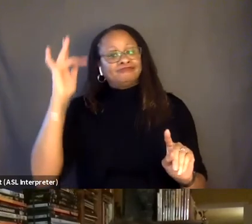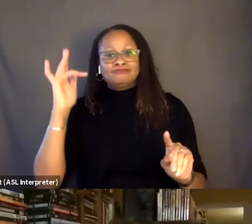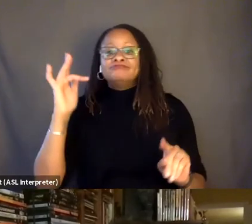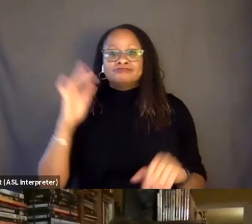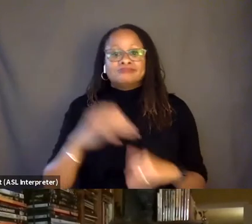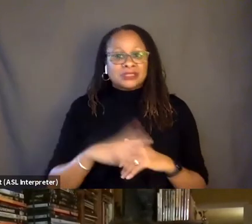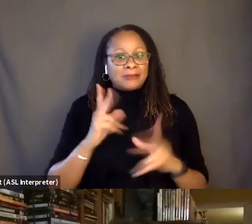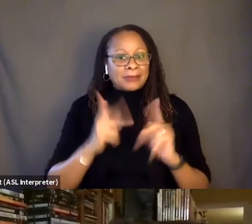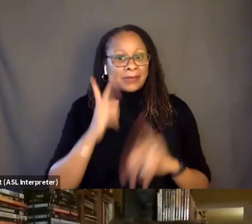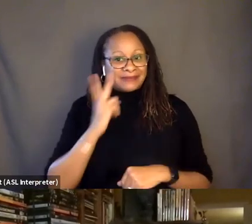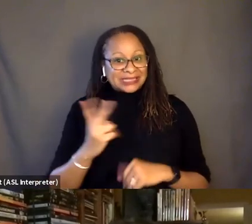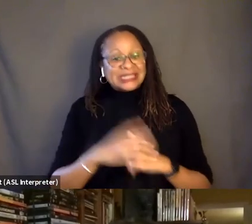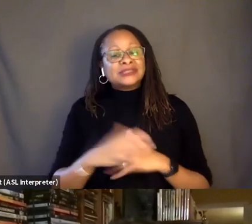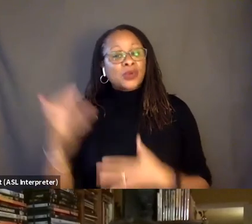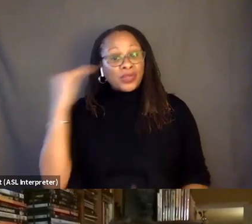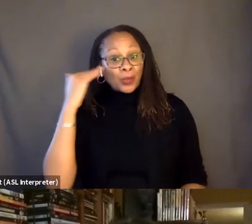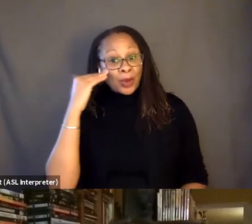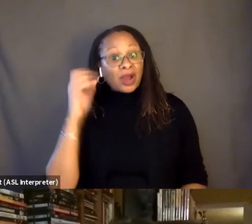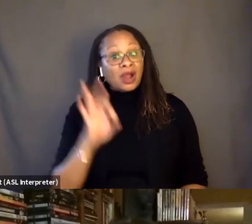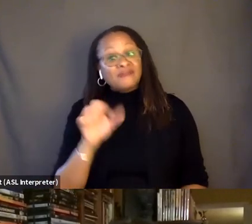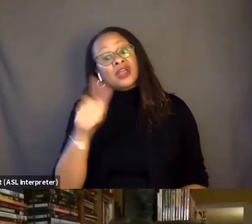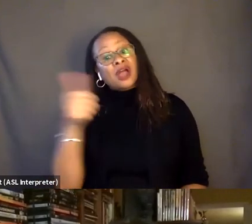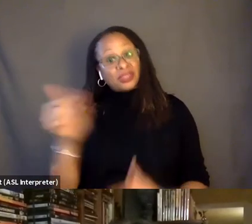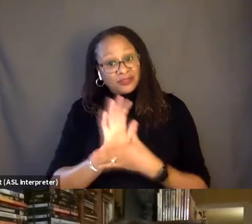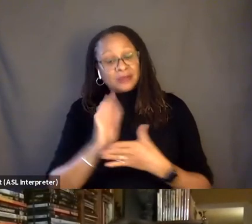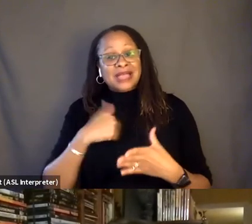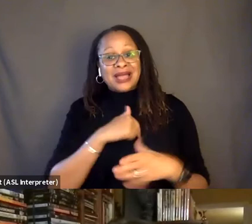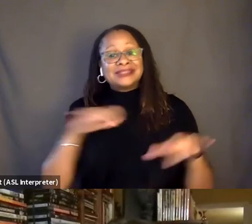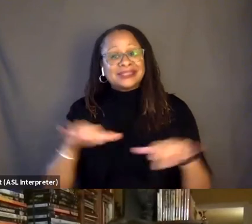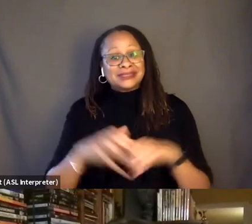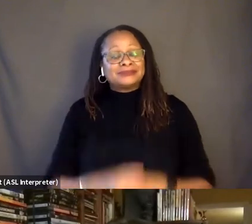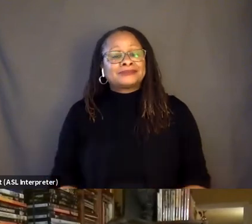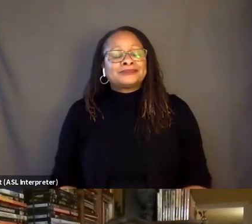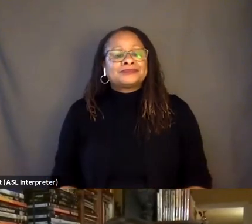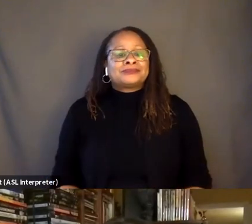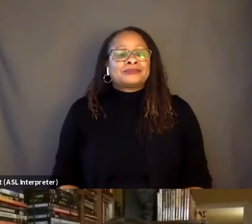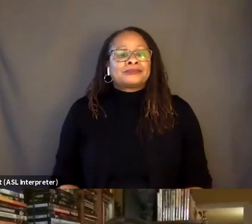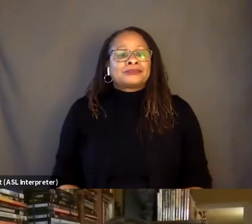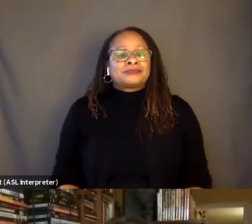So they were aware of the other films I did. I'm actually interested in some of the things that are going on.